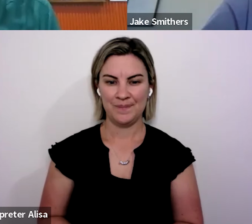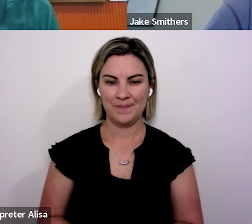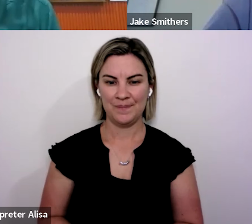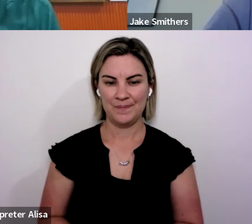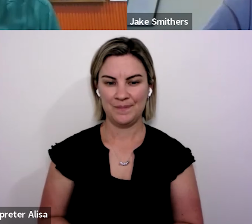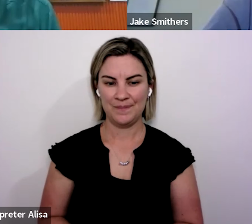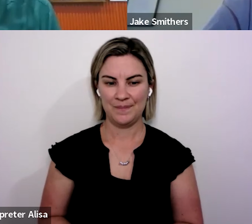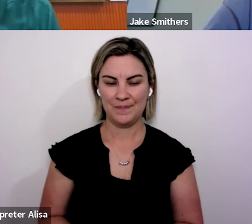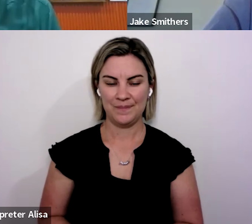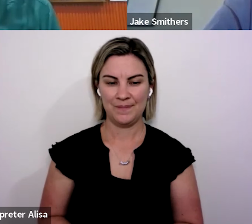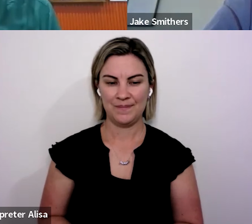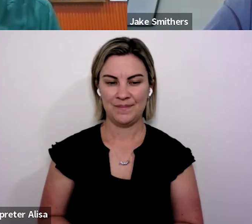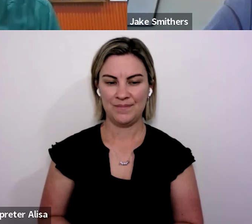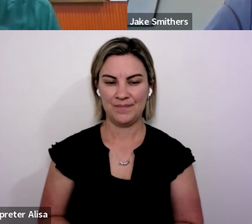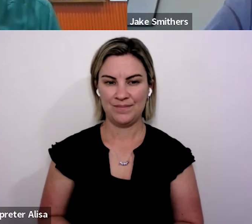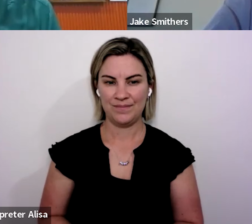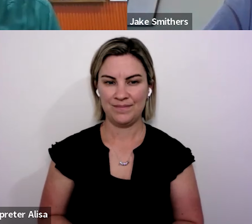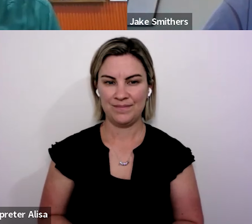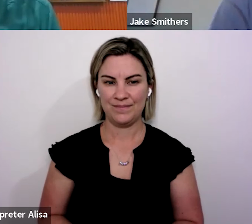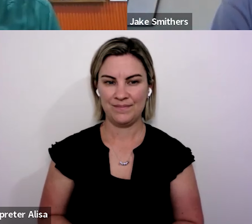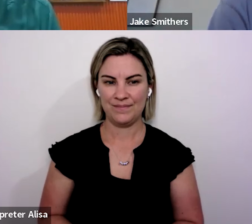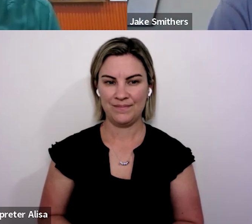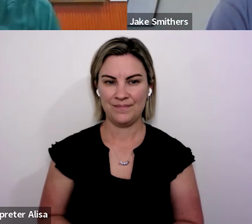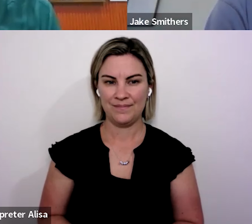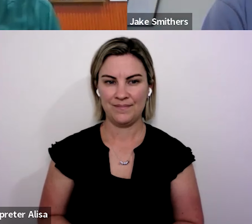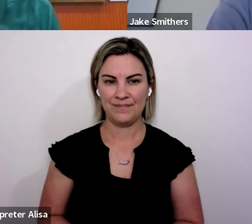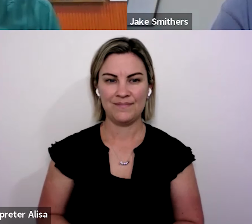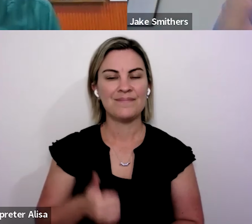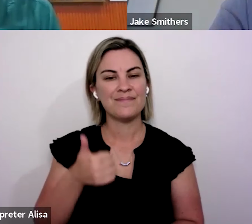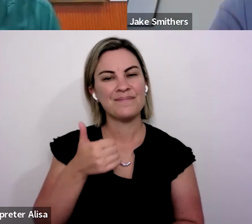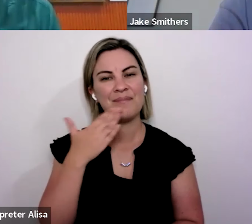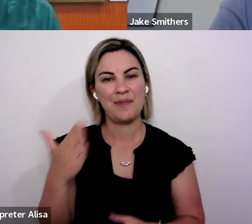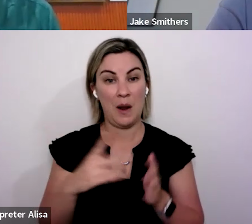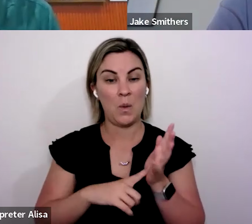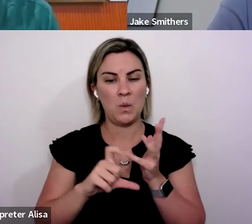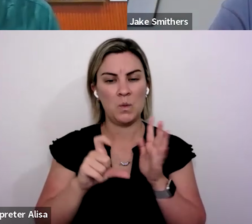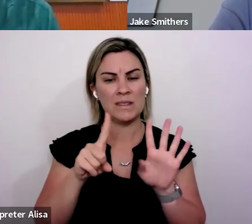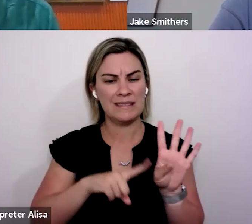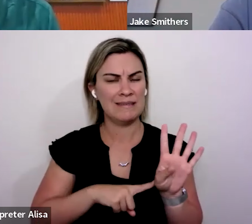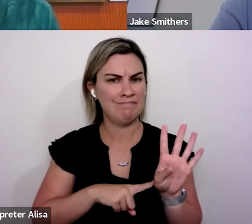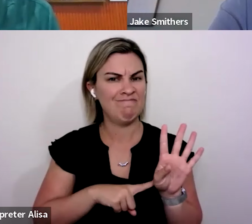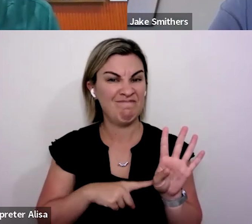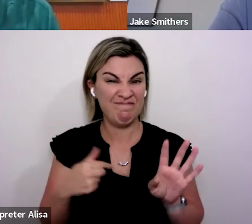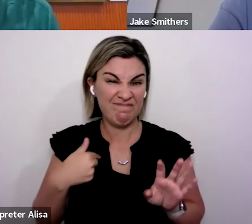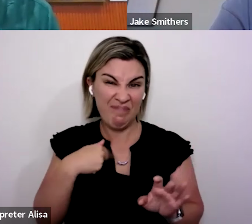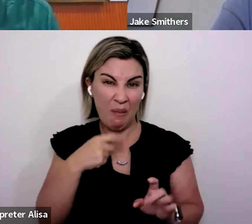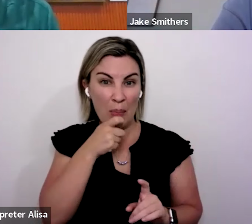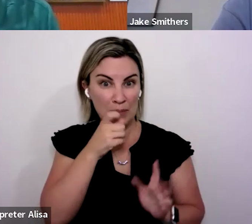Thanks, Lucy. Look, I just wanna echo a lot of what others have said